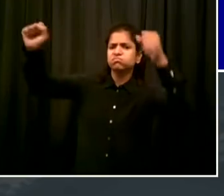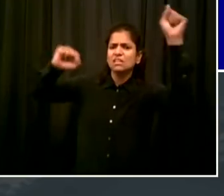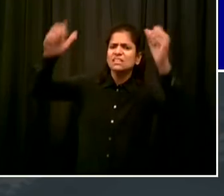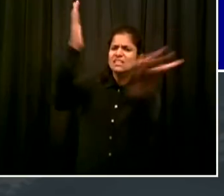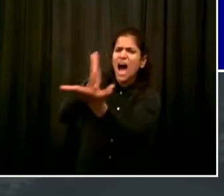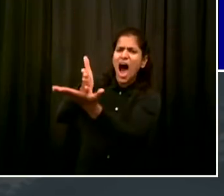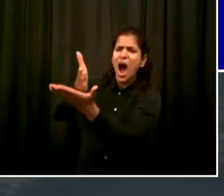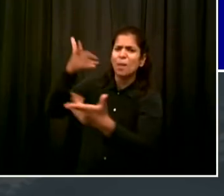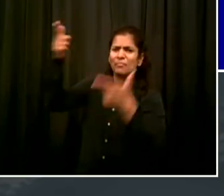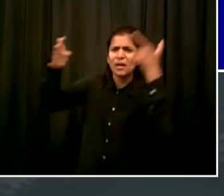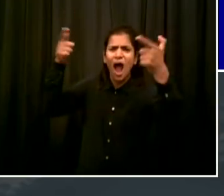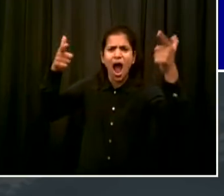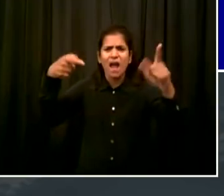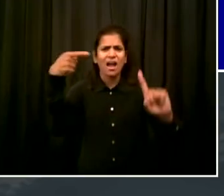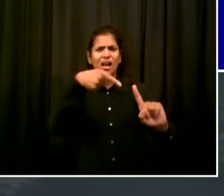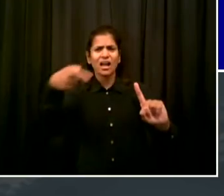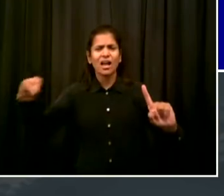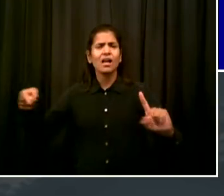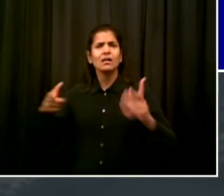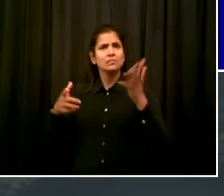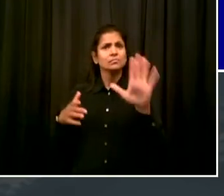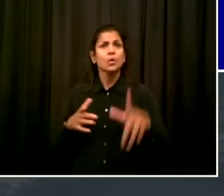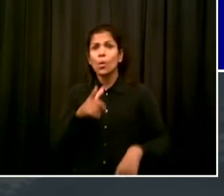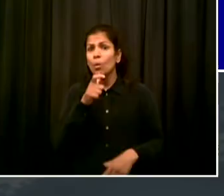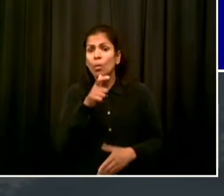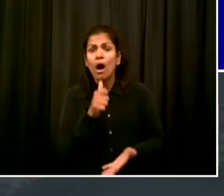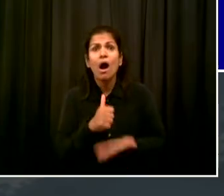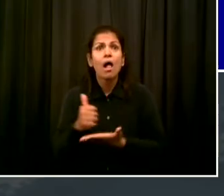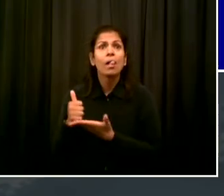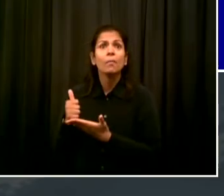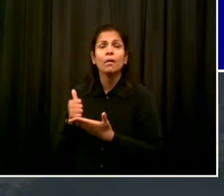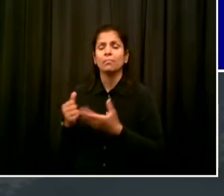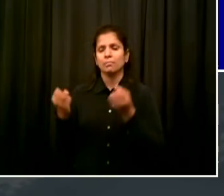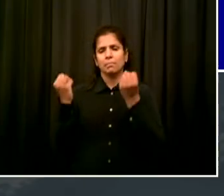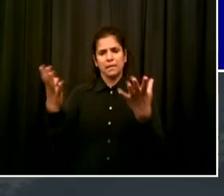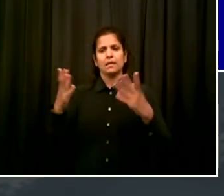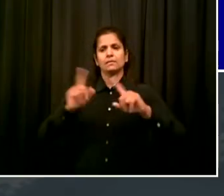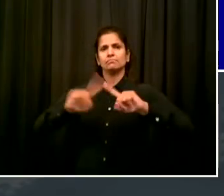OFFICIALS . WE DEPEND ON ALL OF THEM . WE DEPEND OGRN ARSSOOTS